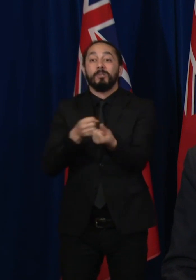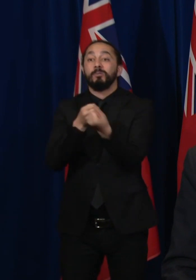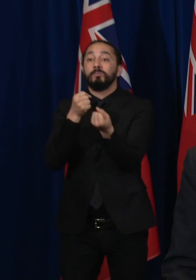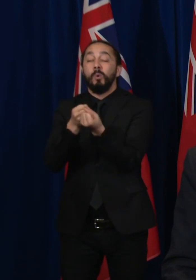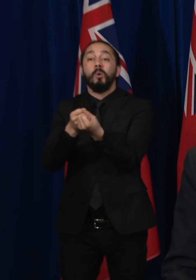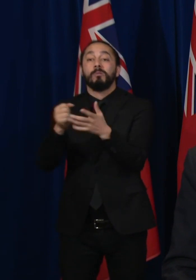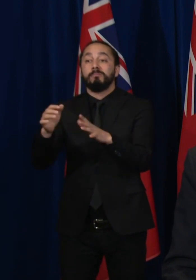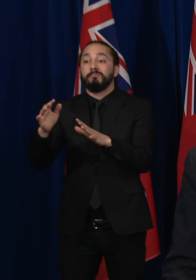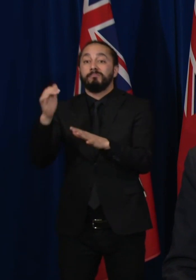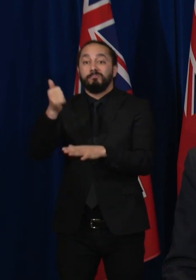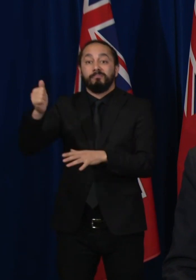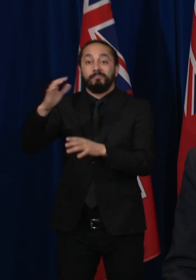that we here highly resolve these dead shall not